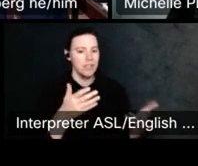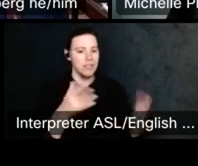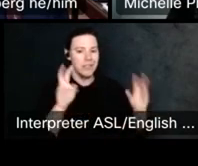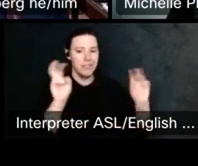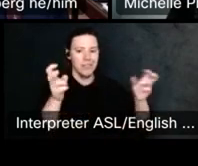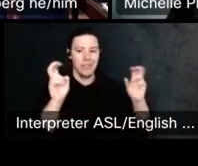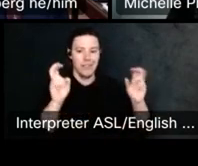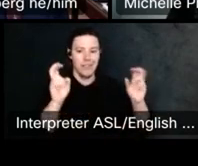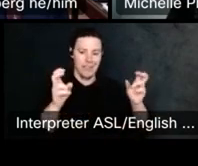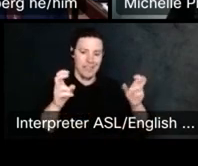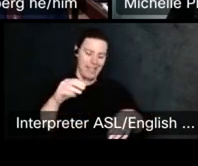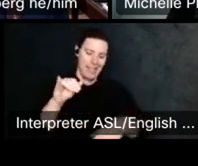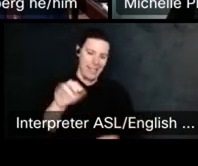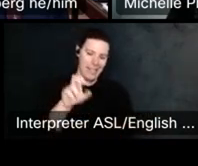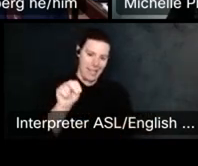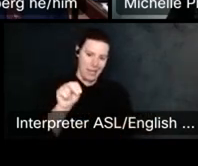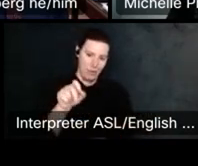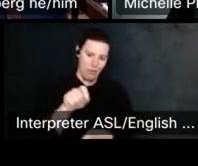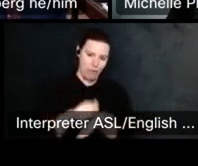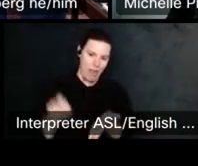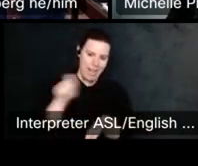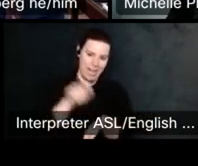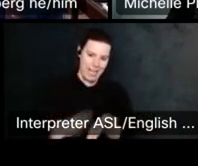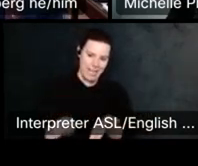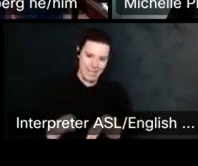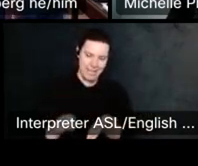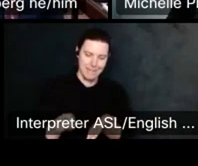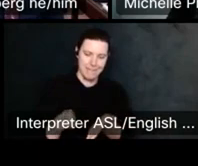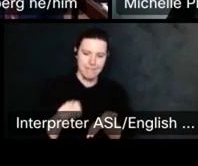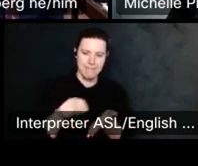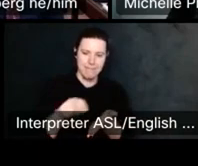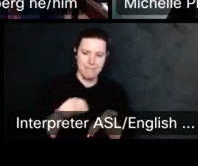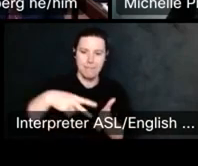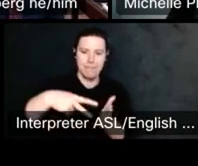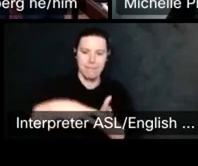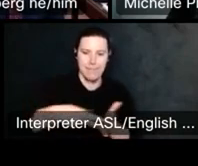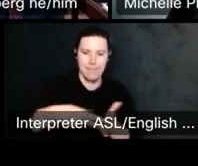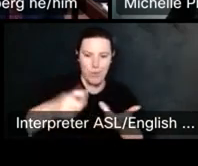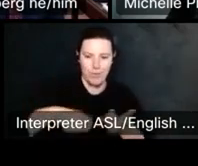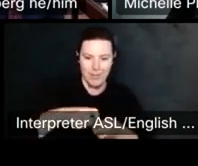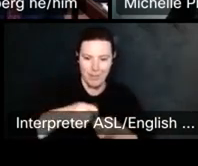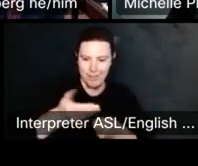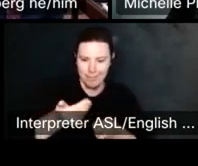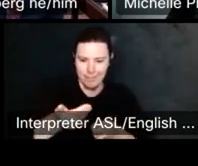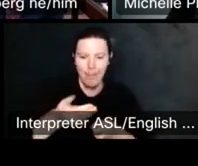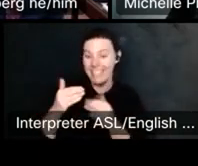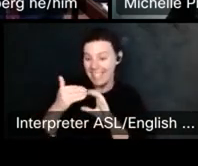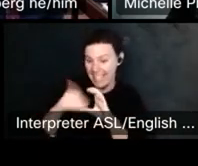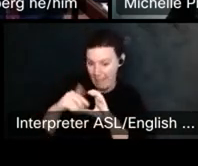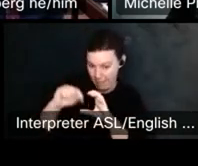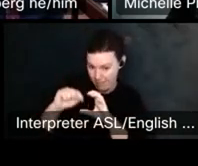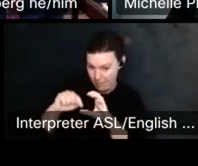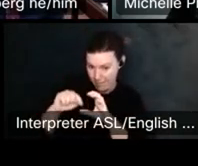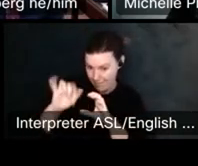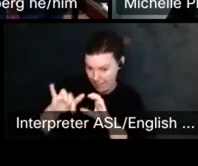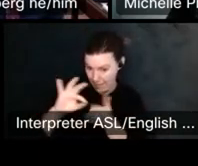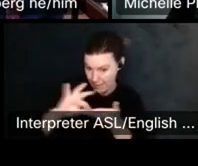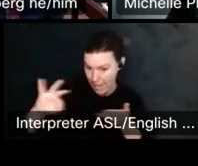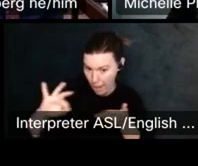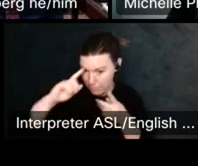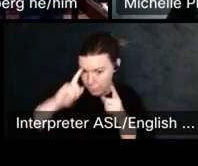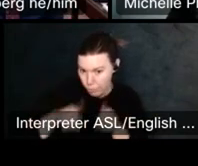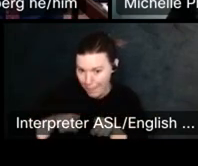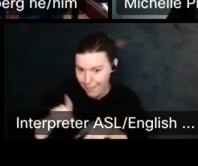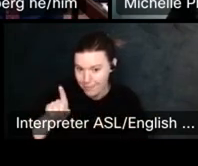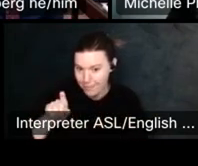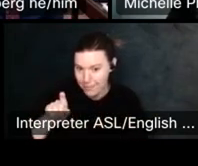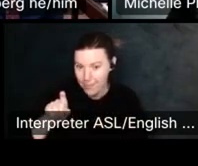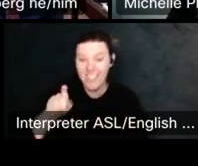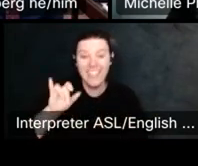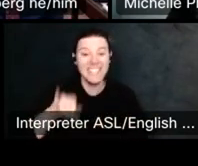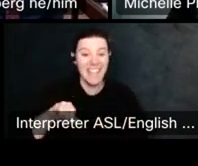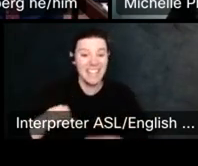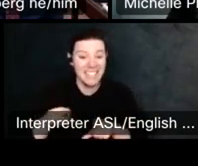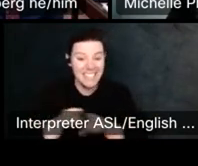And do emails count as written agreements and then also, does that differ between, like, say copyright or or or is it the same consideration for both.